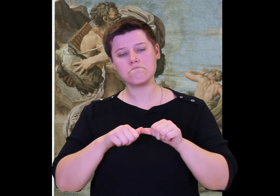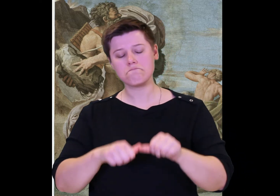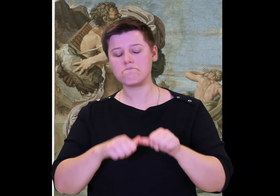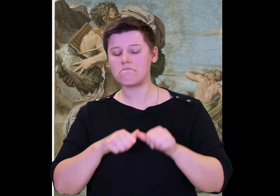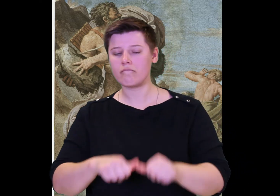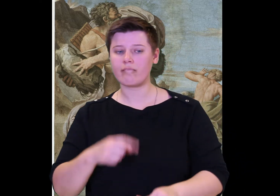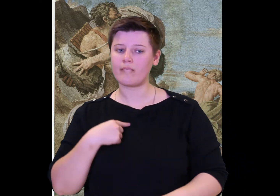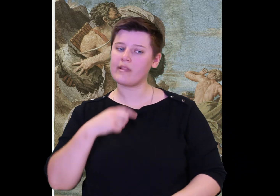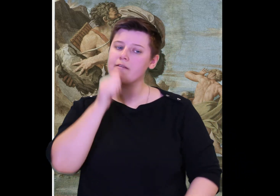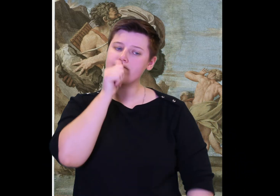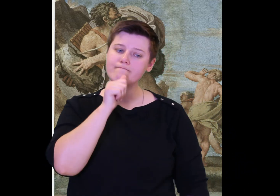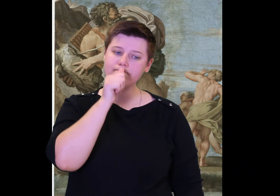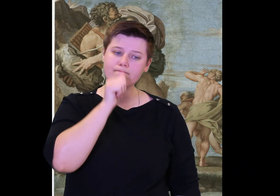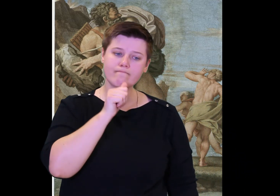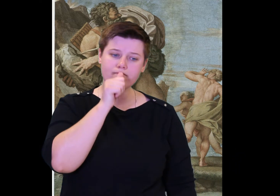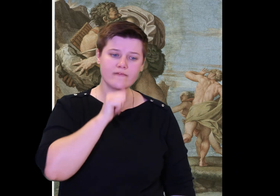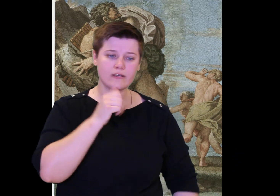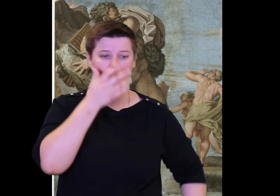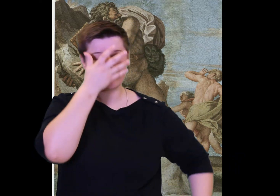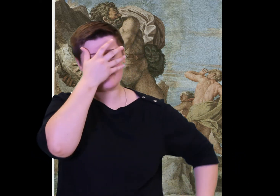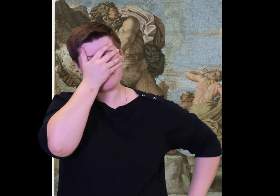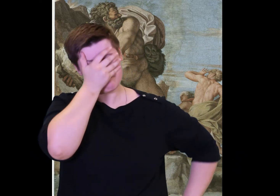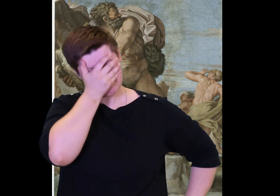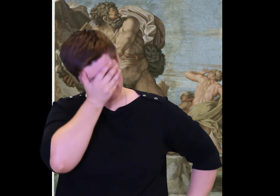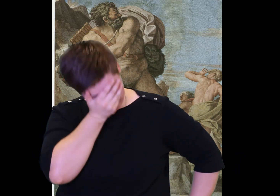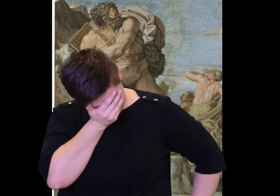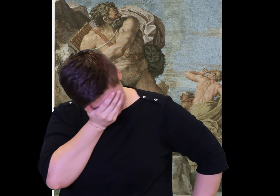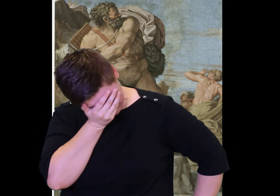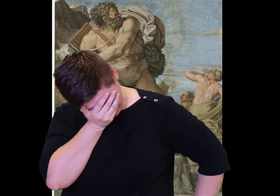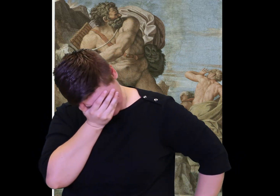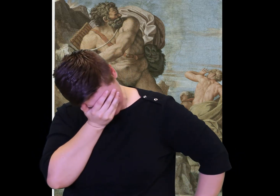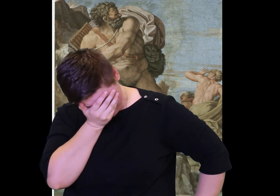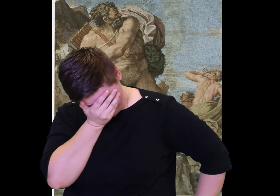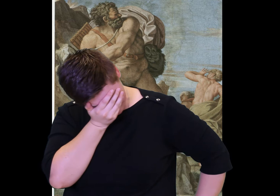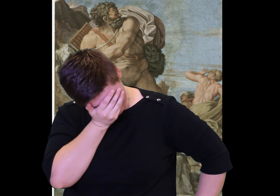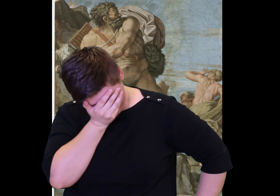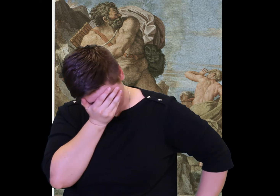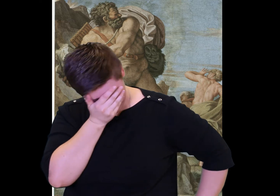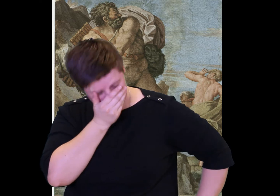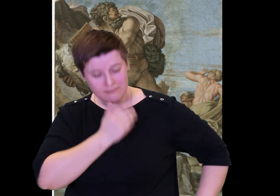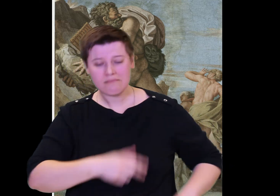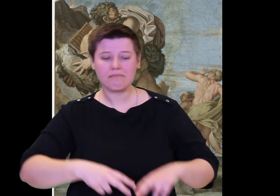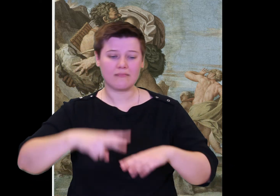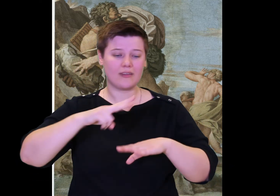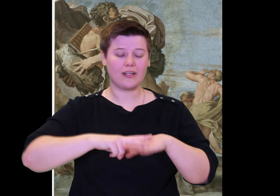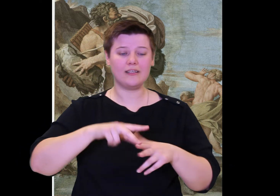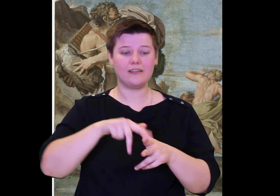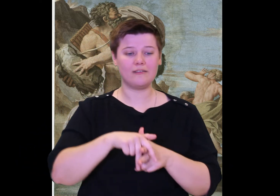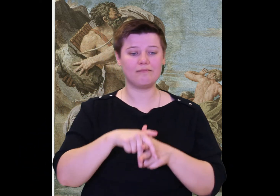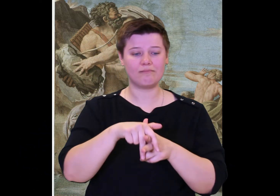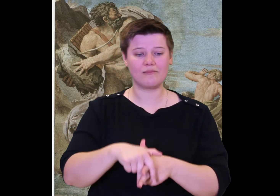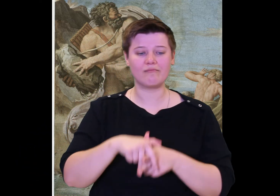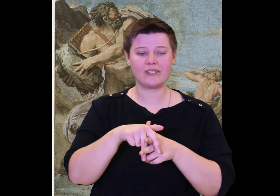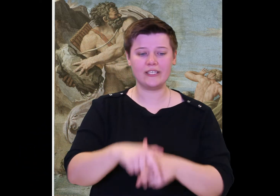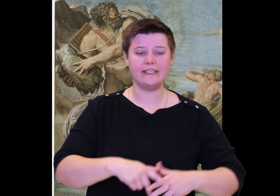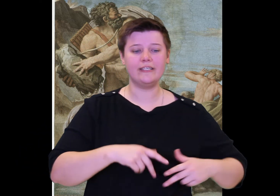or bite my lip, be stoical, and stay among the living.